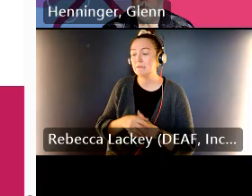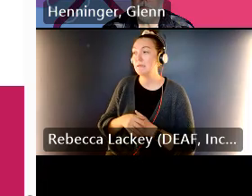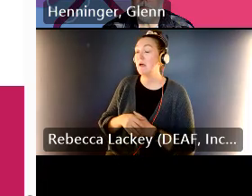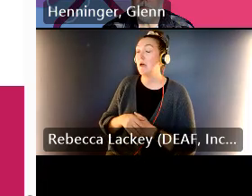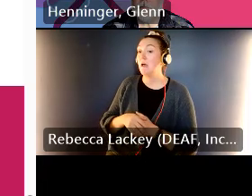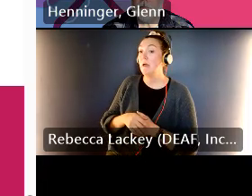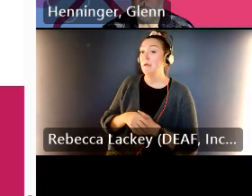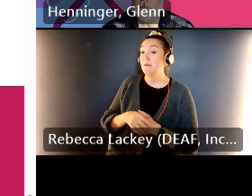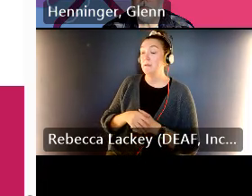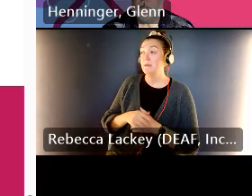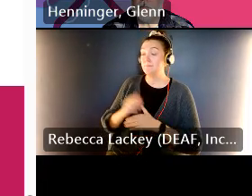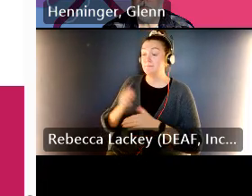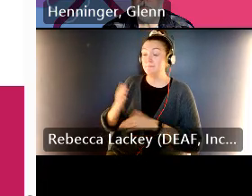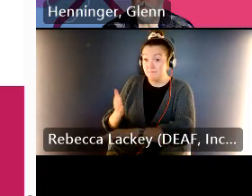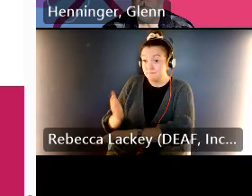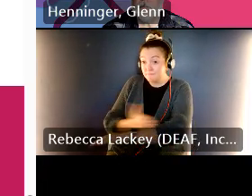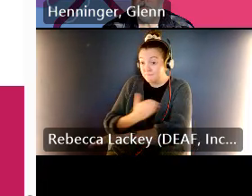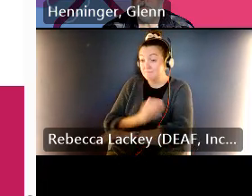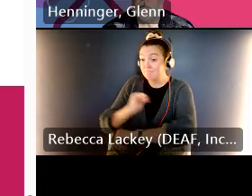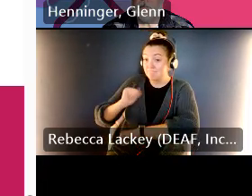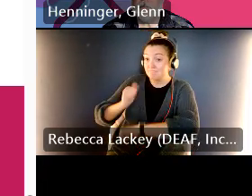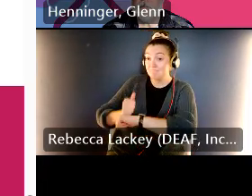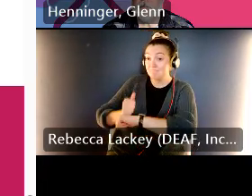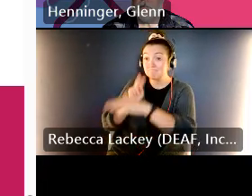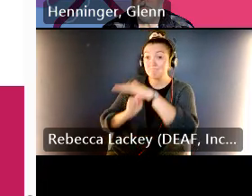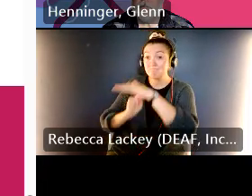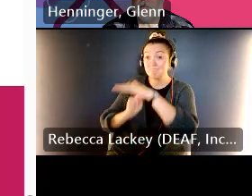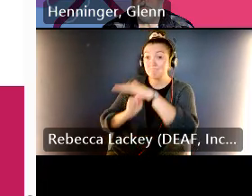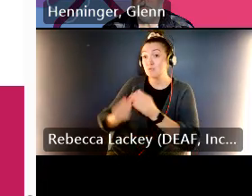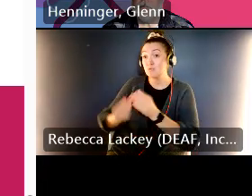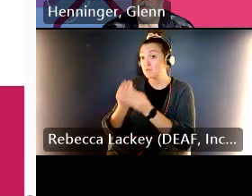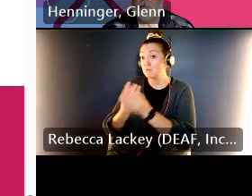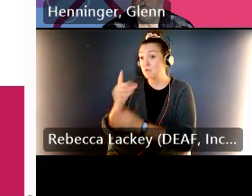The construction we anticipate to begin in the spring of 2027?